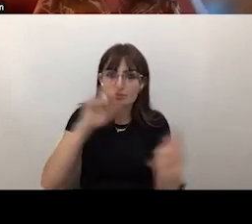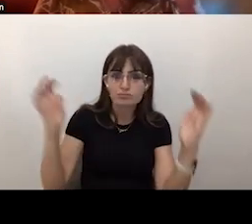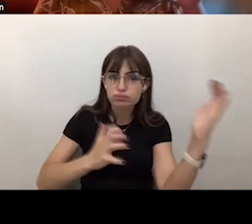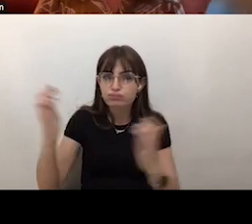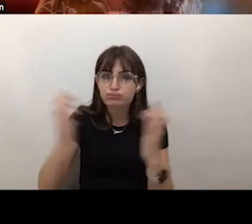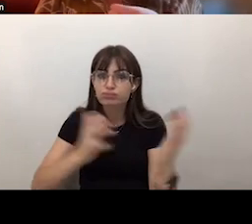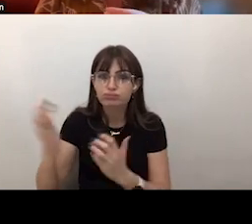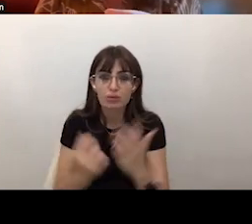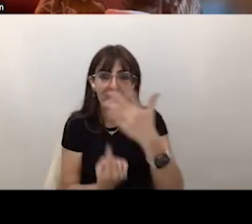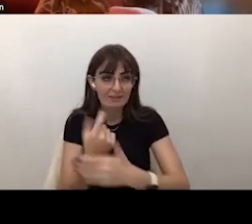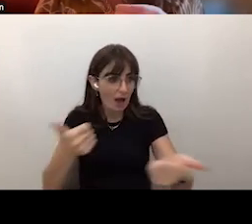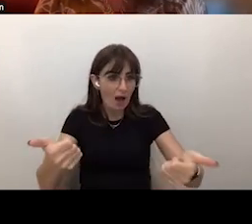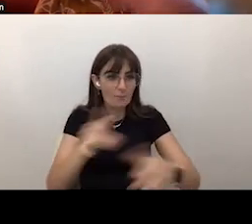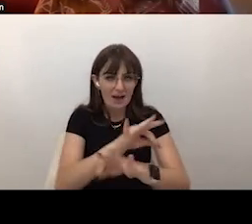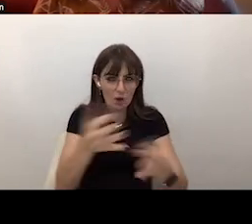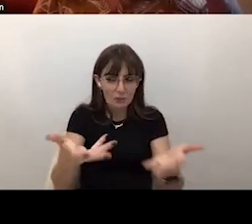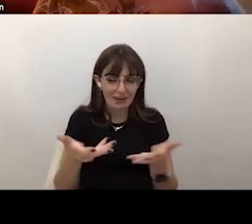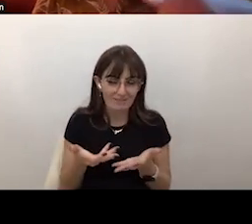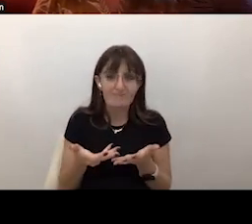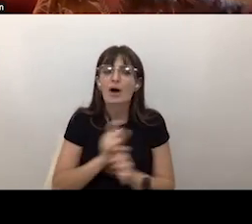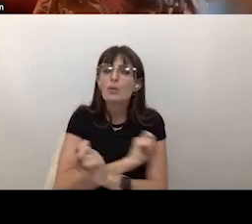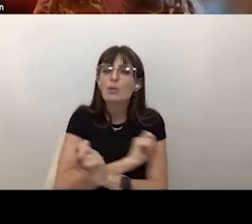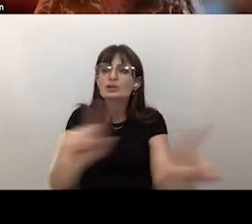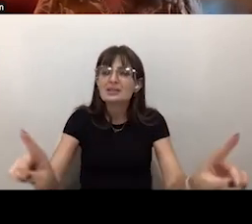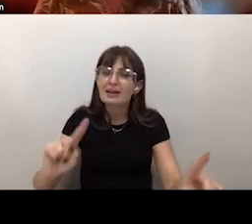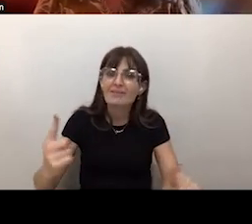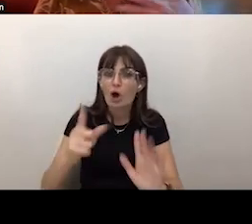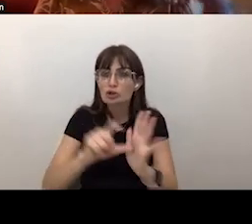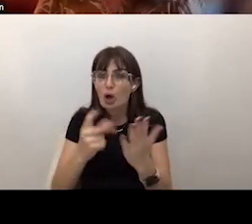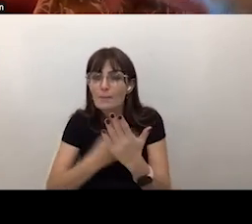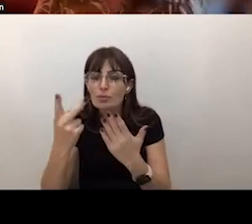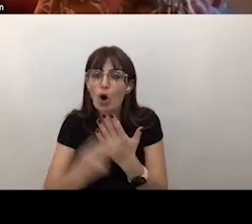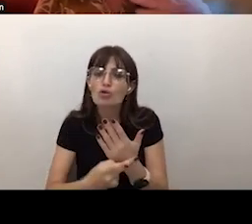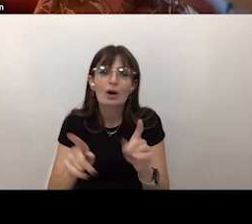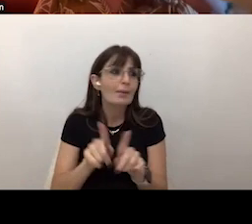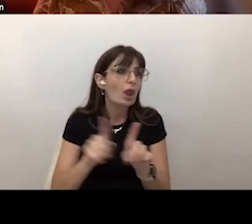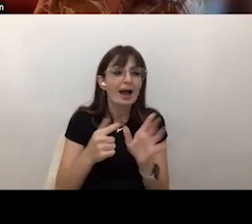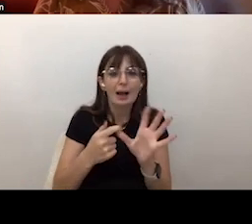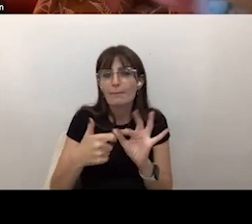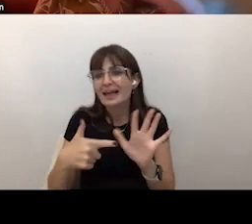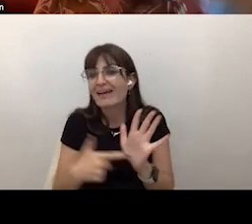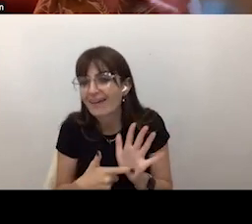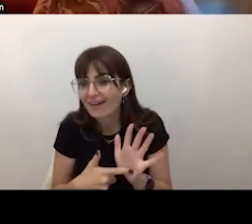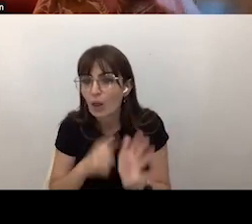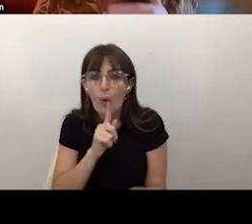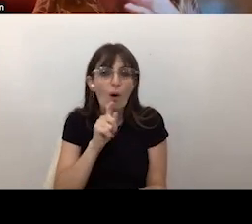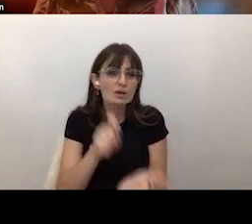but there is no giving, I want to send out a first-time donor appeal with the program